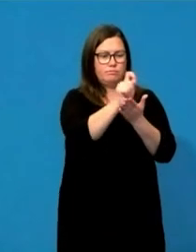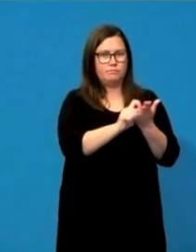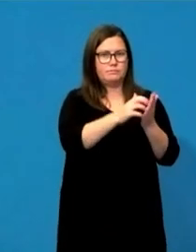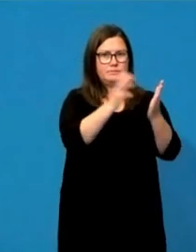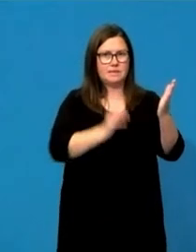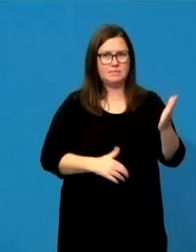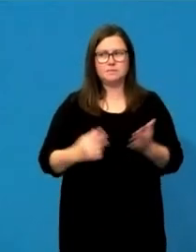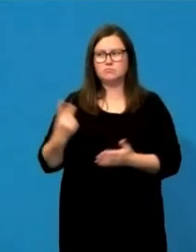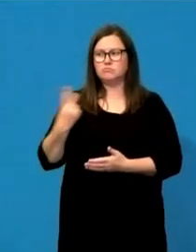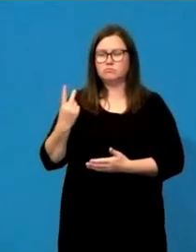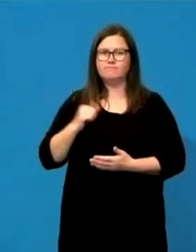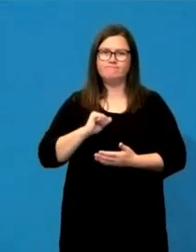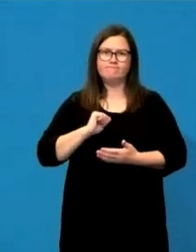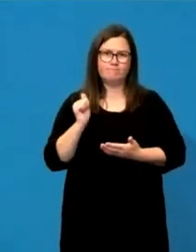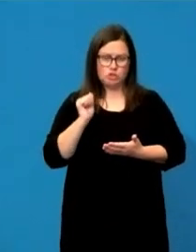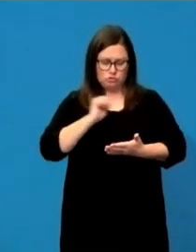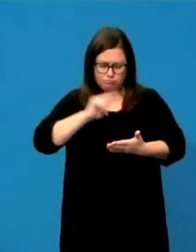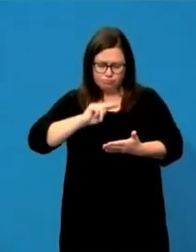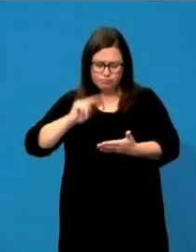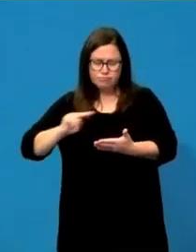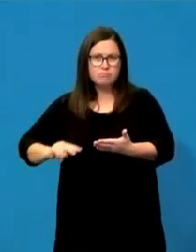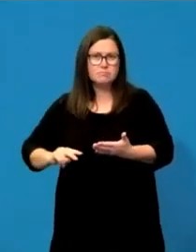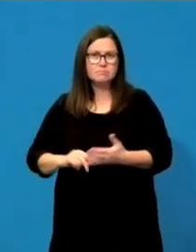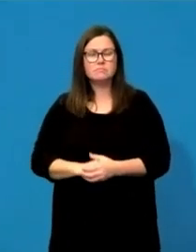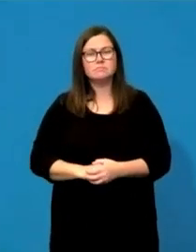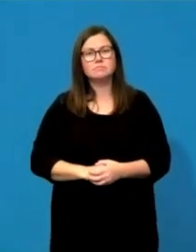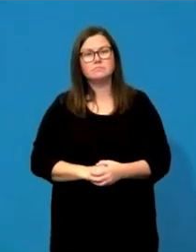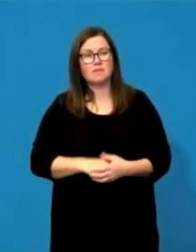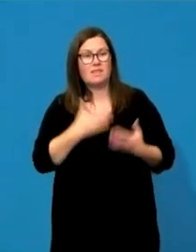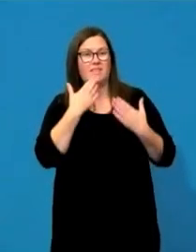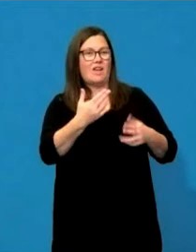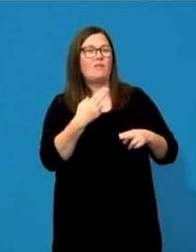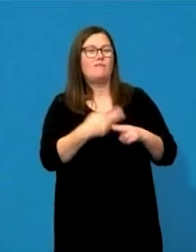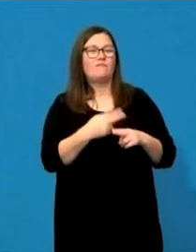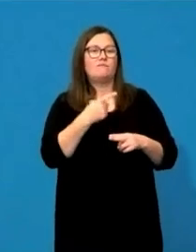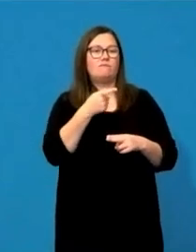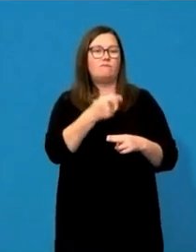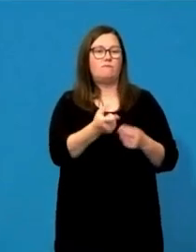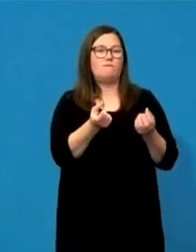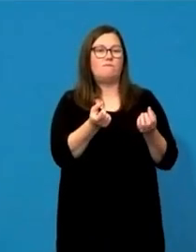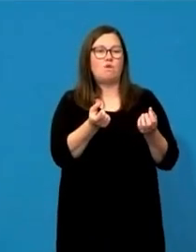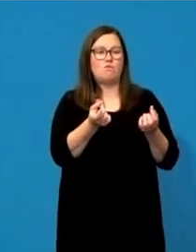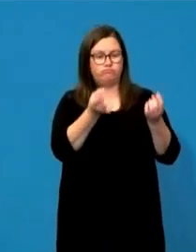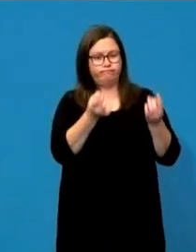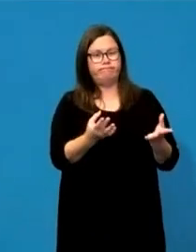Thank you. And thank you for being prepared to give evidence today to the Royal